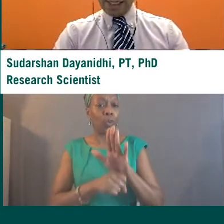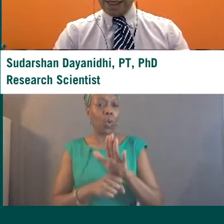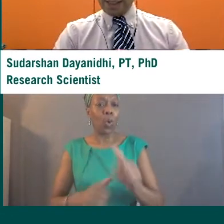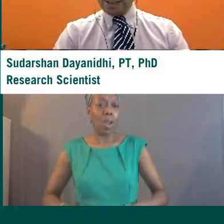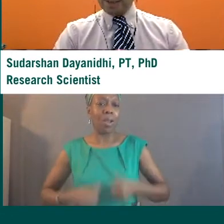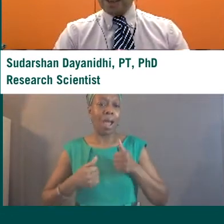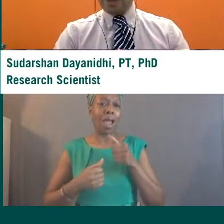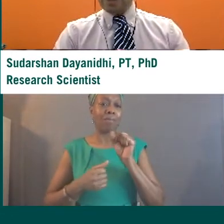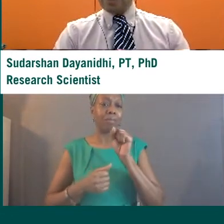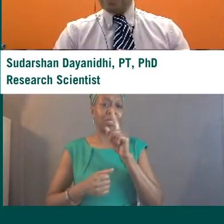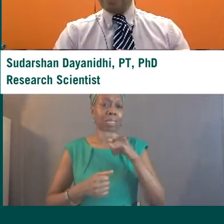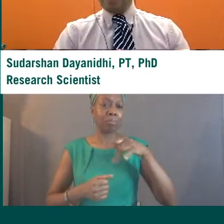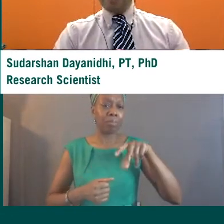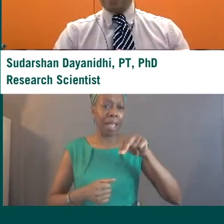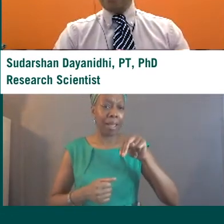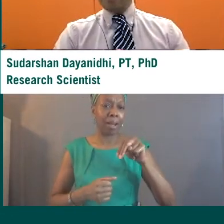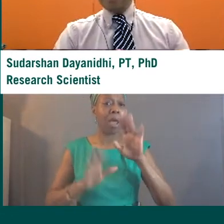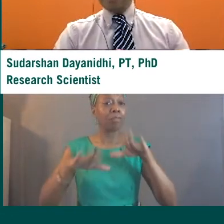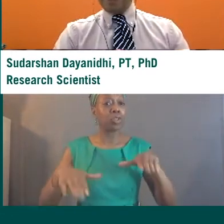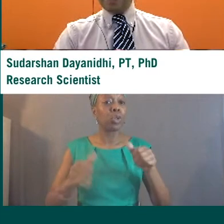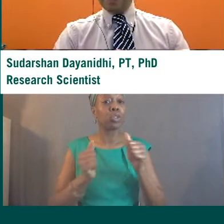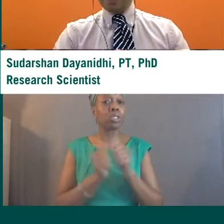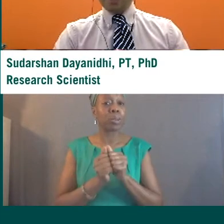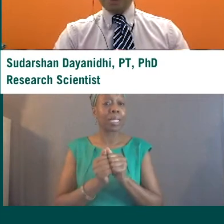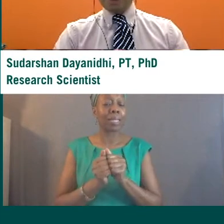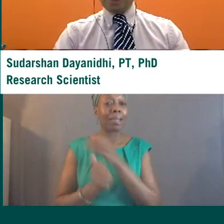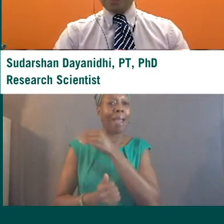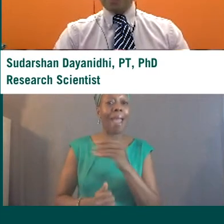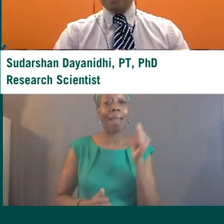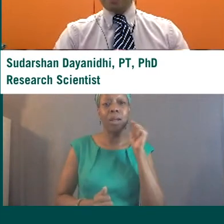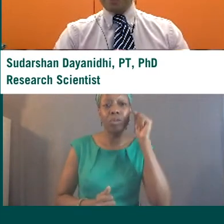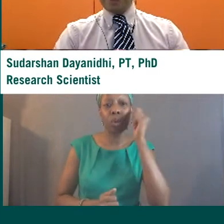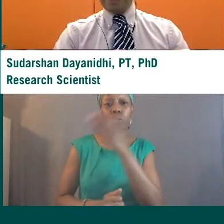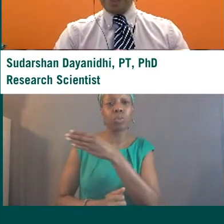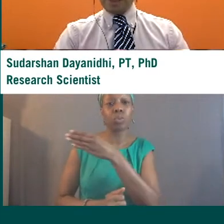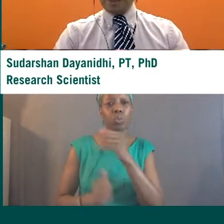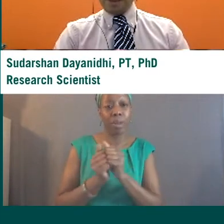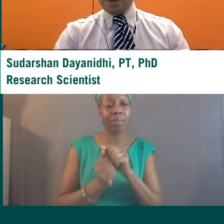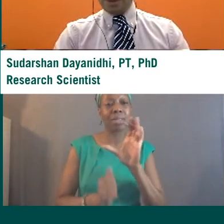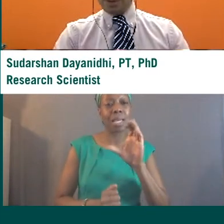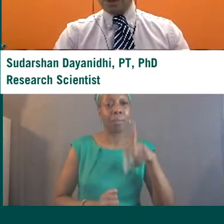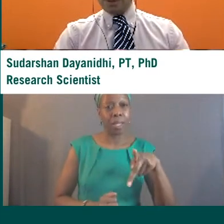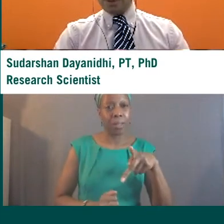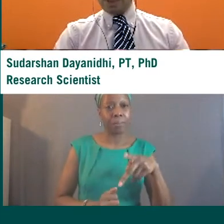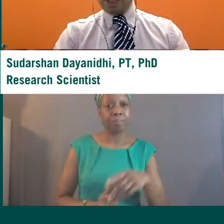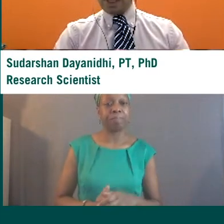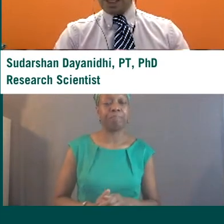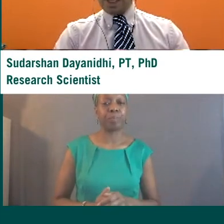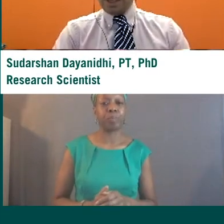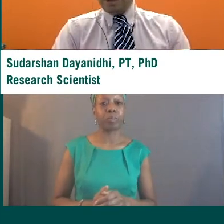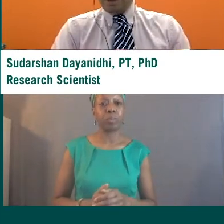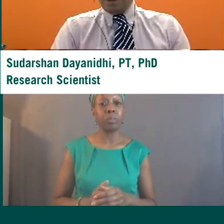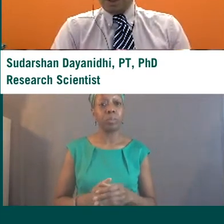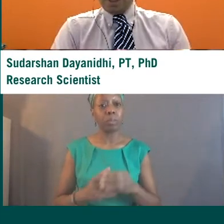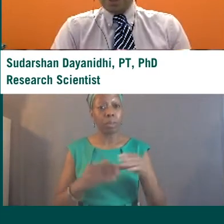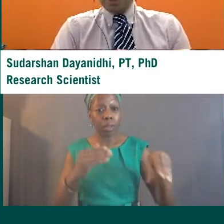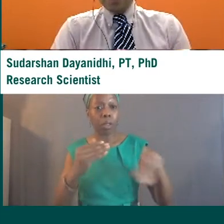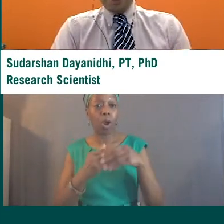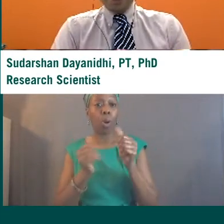And at a couple of days later, those muscles recover perfectly fine. So, and then you, it seems like